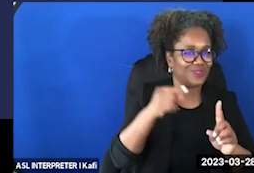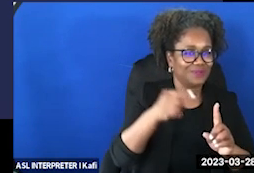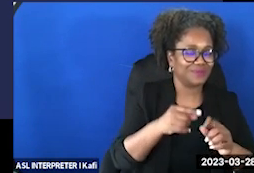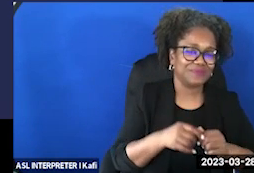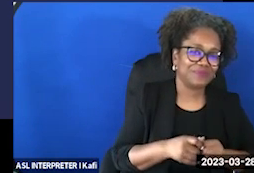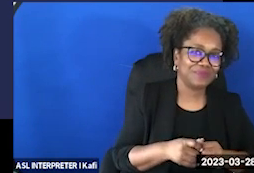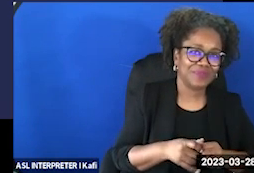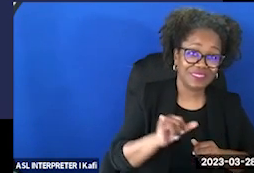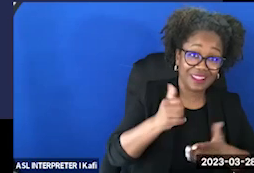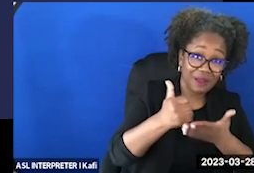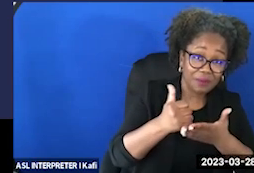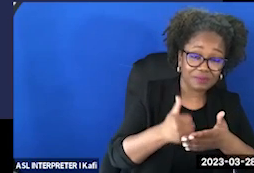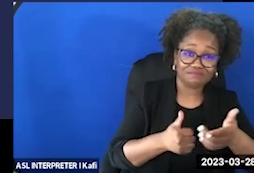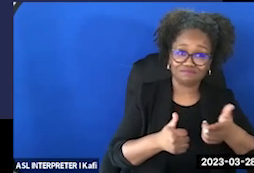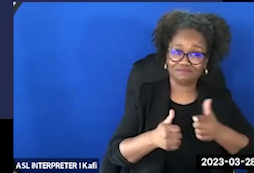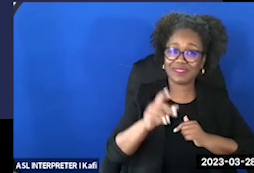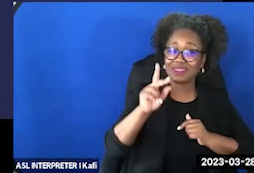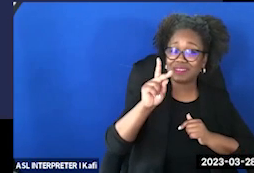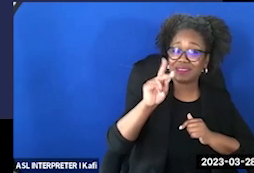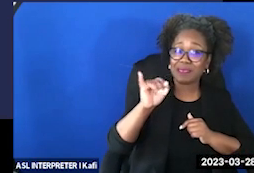Debbie Stine, Science & Technology Policy Academy: Yeah. So